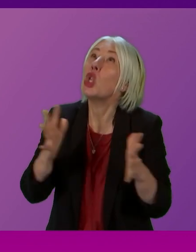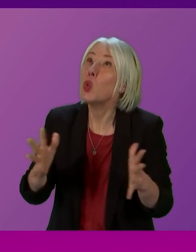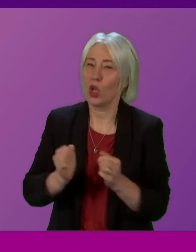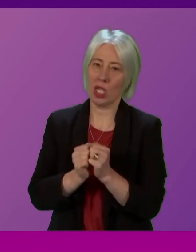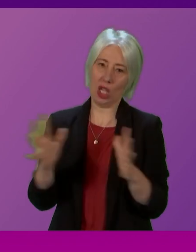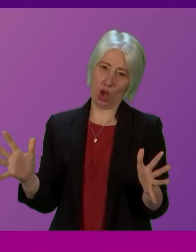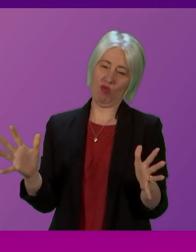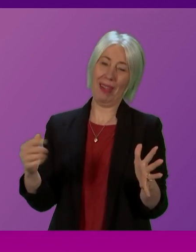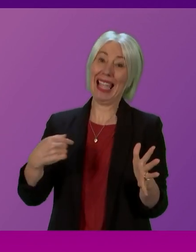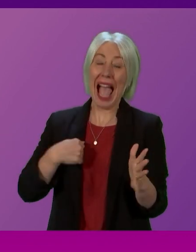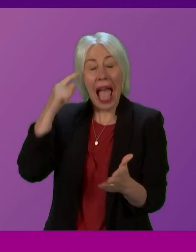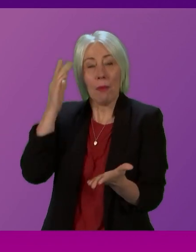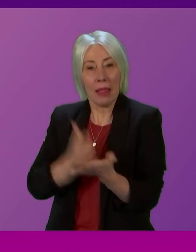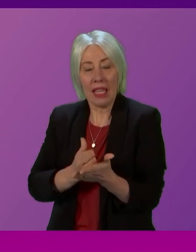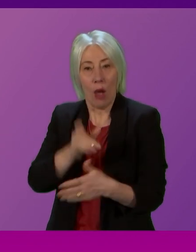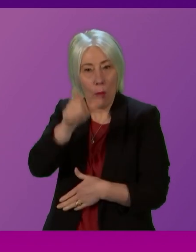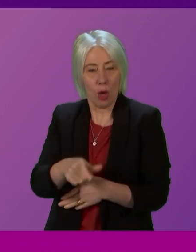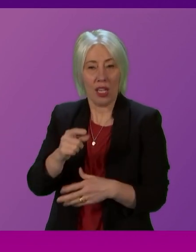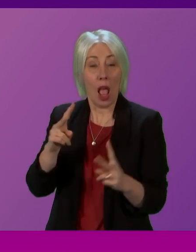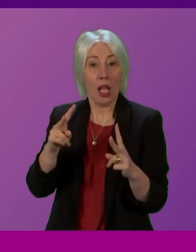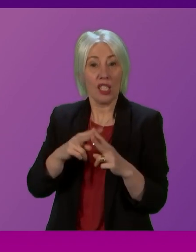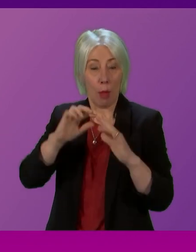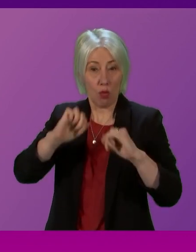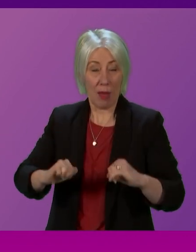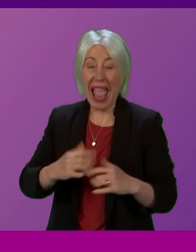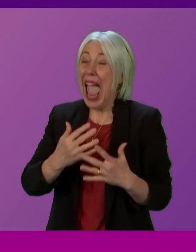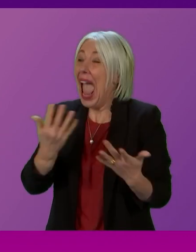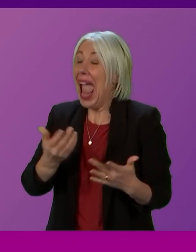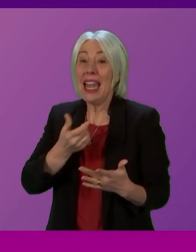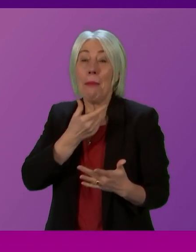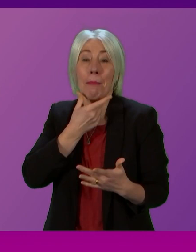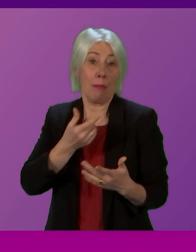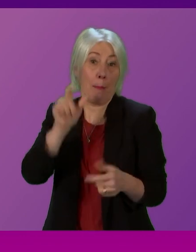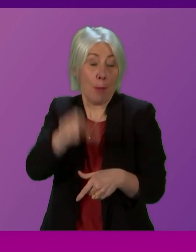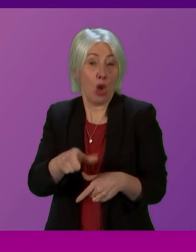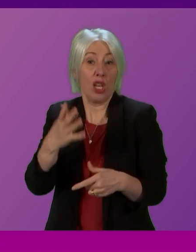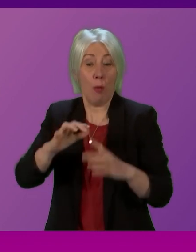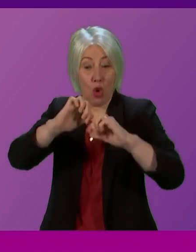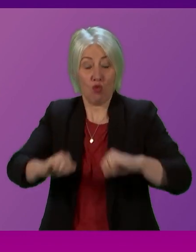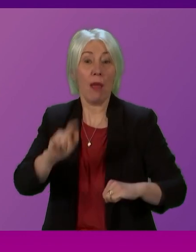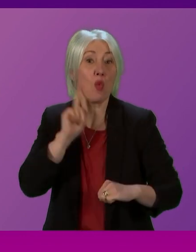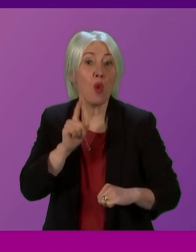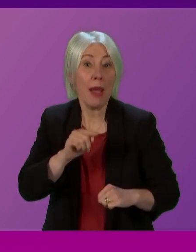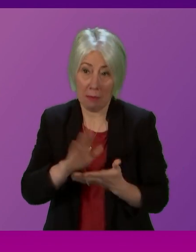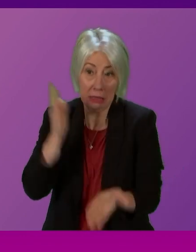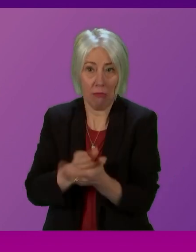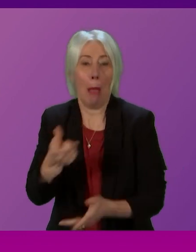I believe that a double rapist or anyone who rapes a woman is a man—they cannot be considered anything else.